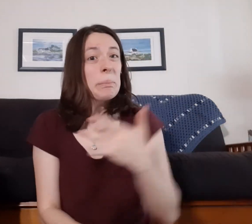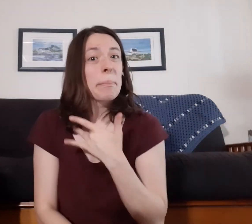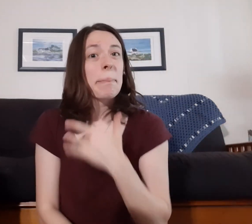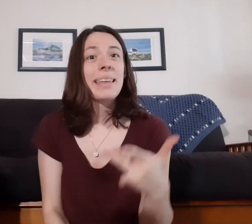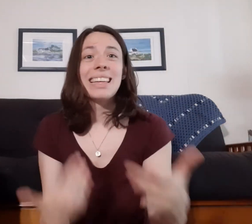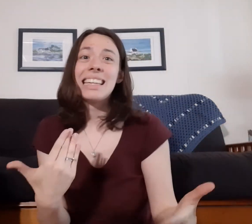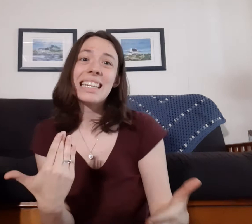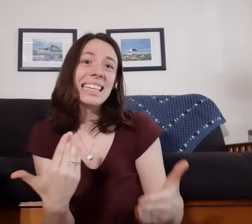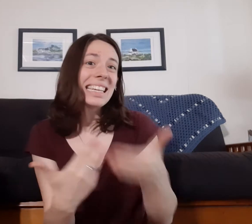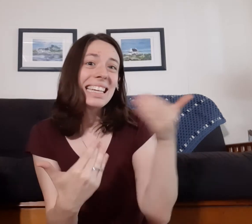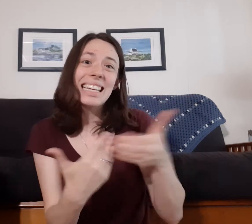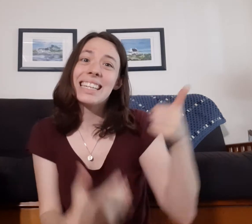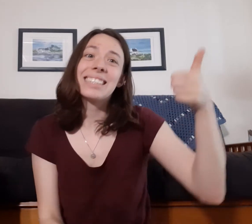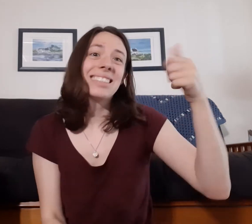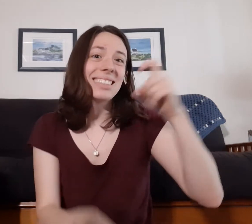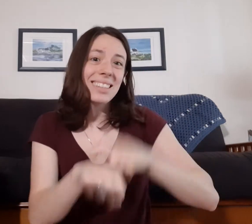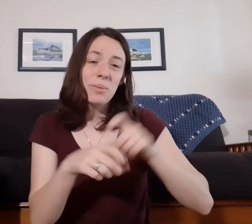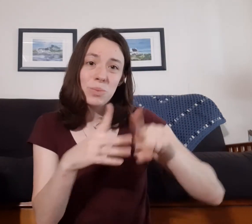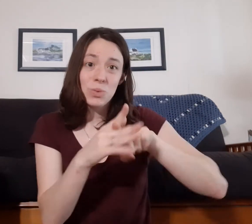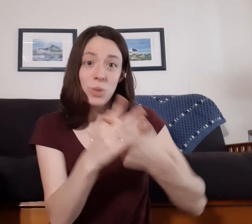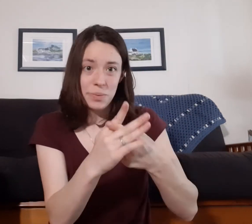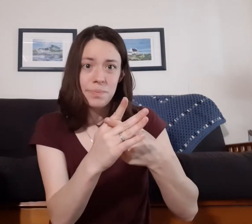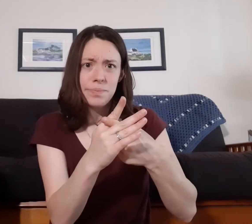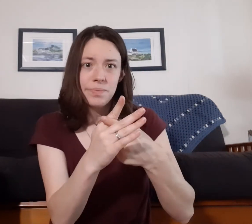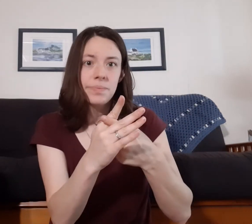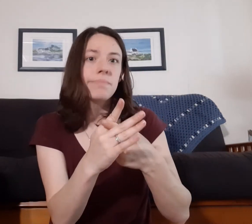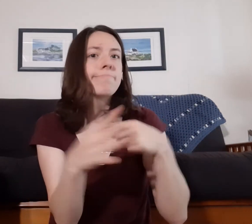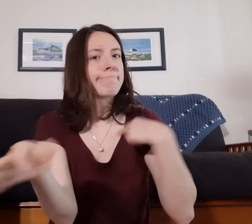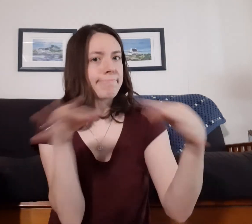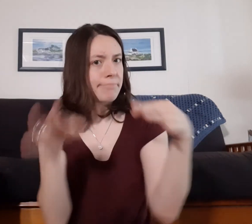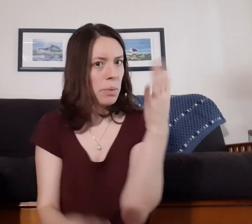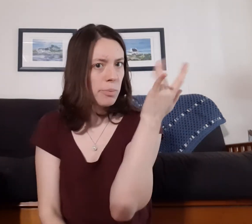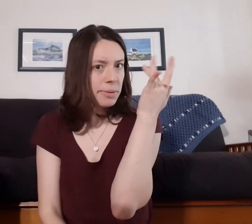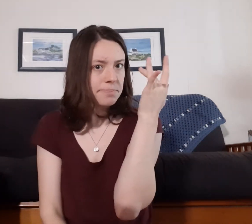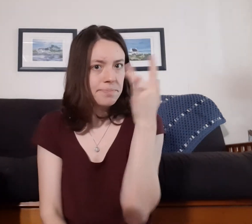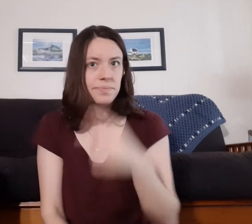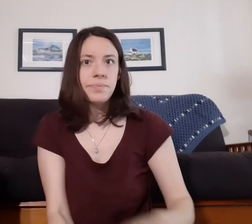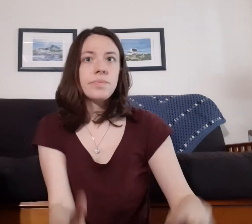This age tends to be the easiest time to start. Let me explain why.